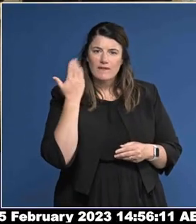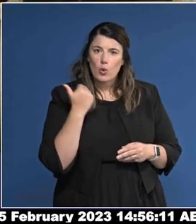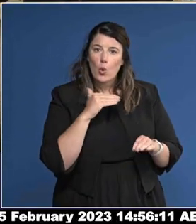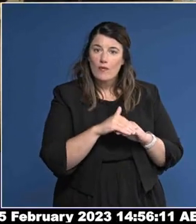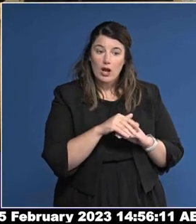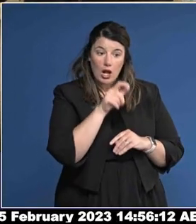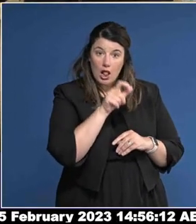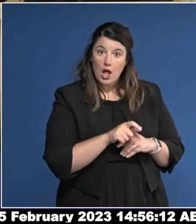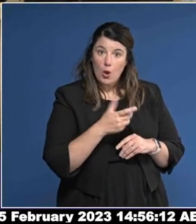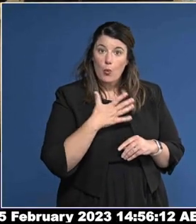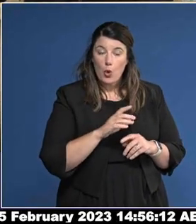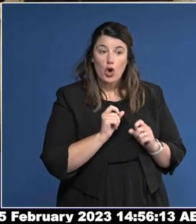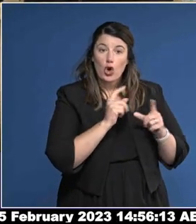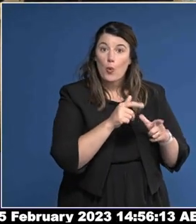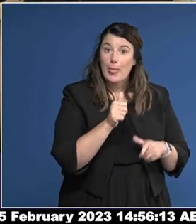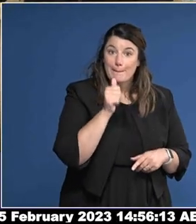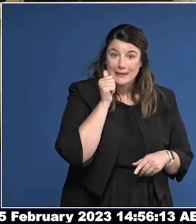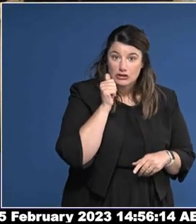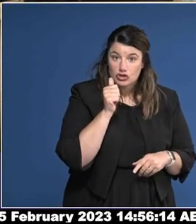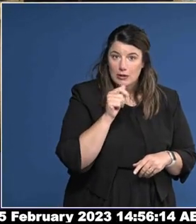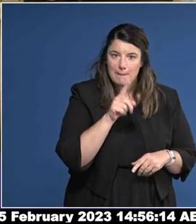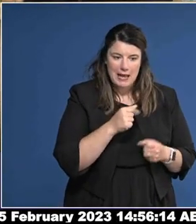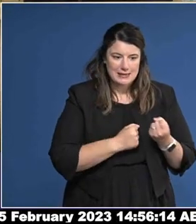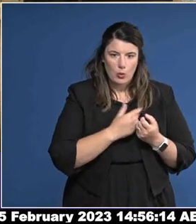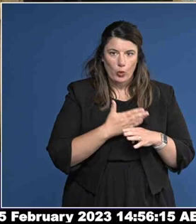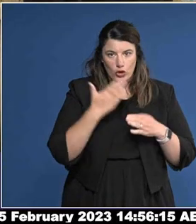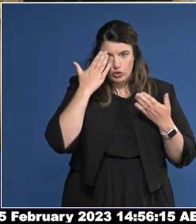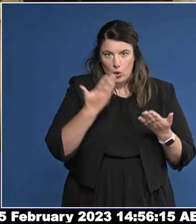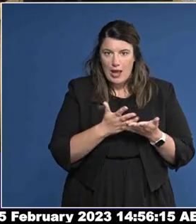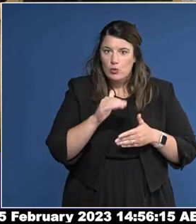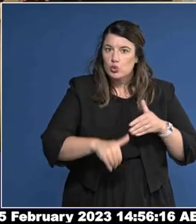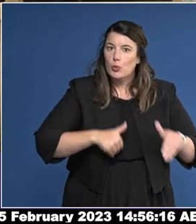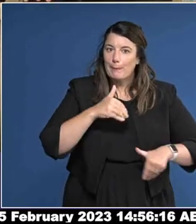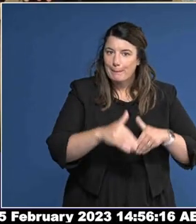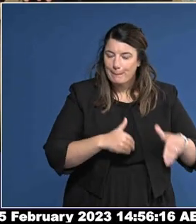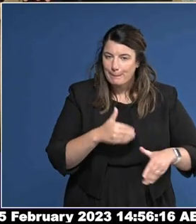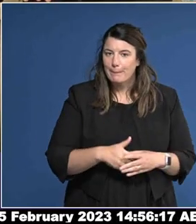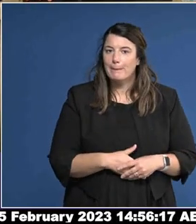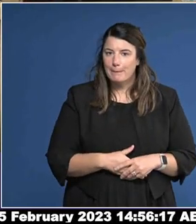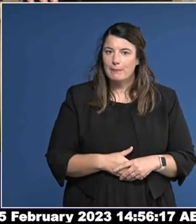who wants to go to the beach, for example, an important analysis of that situation would